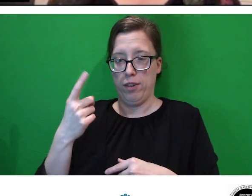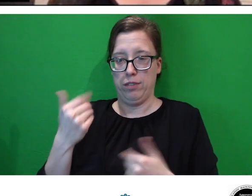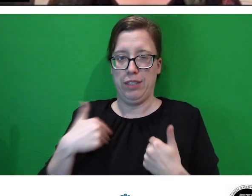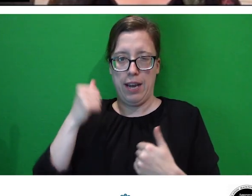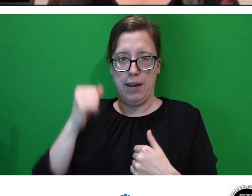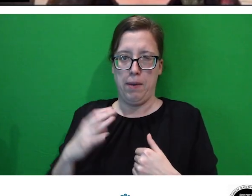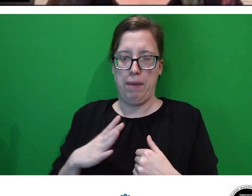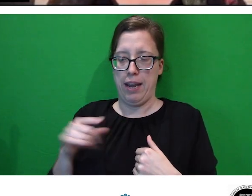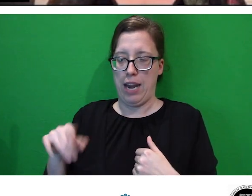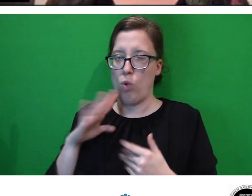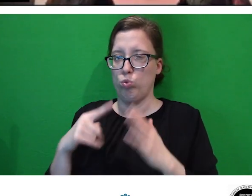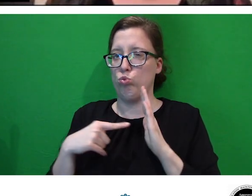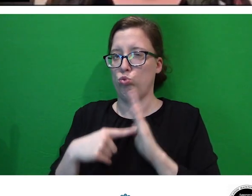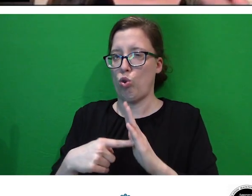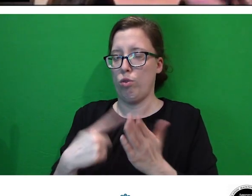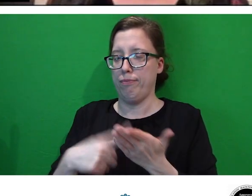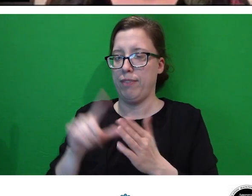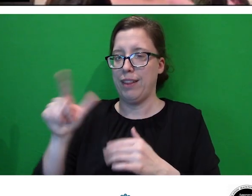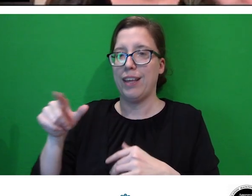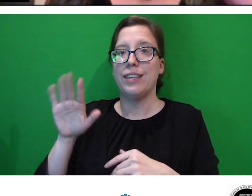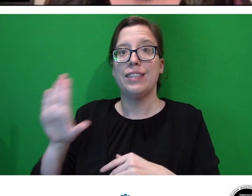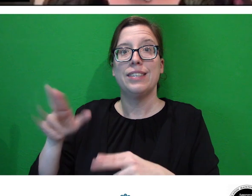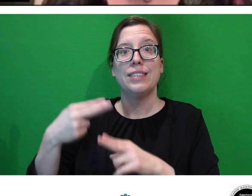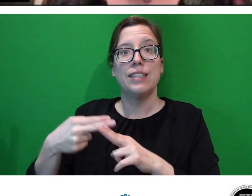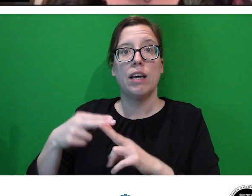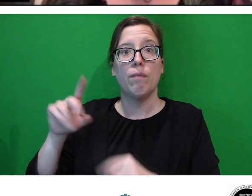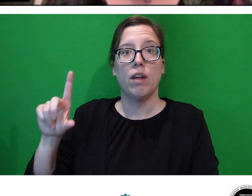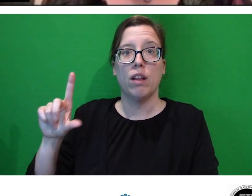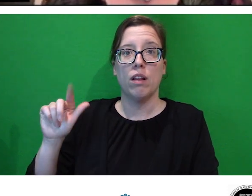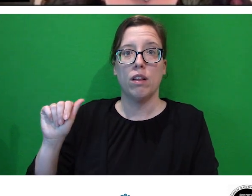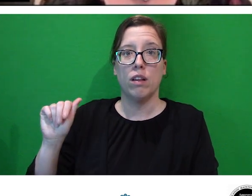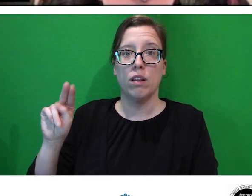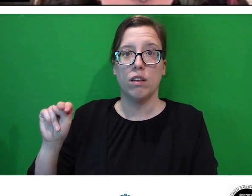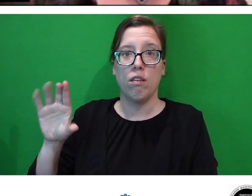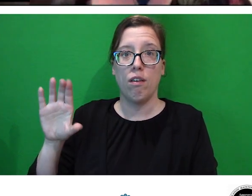a picture schedule or pictures or objects to show you.